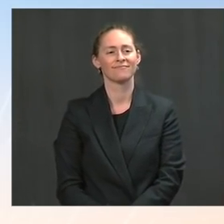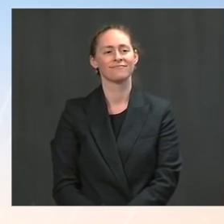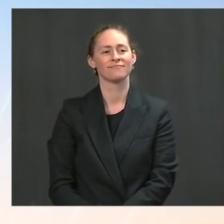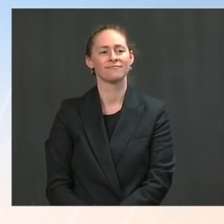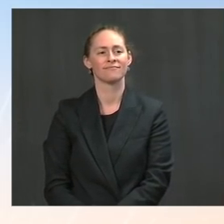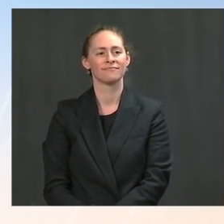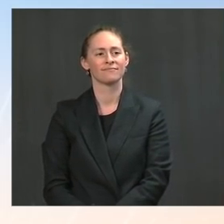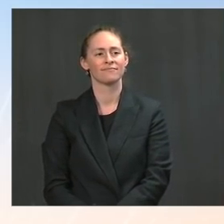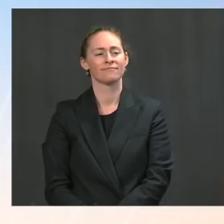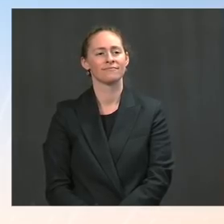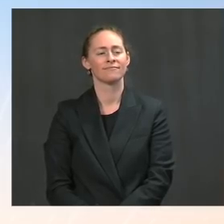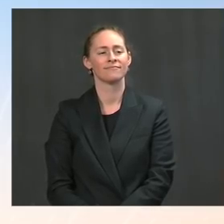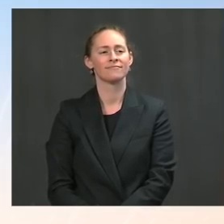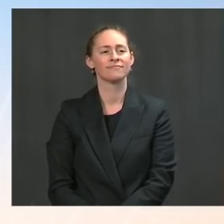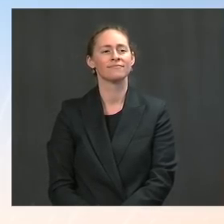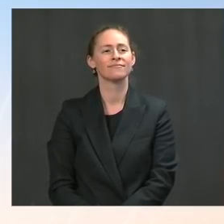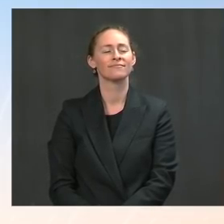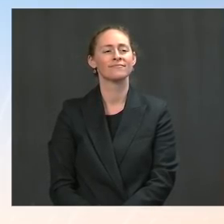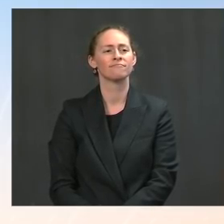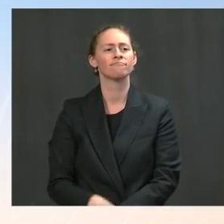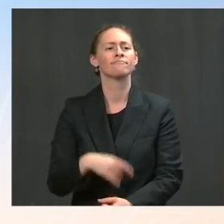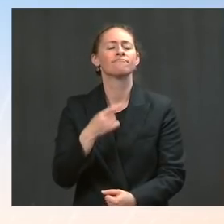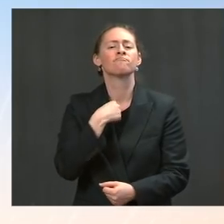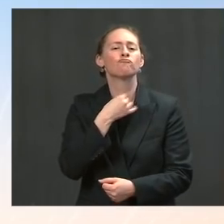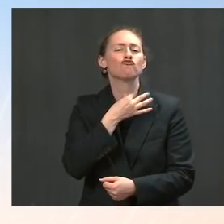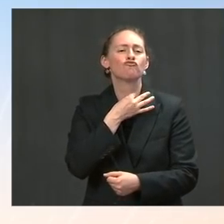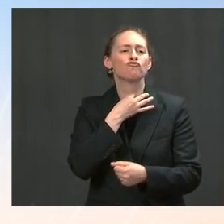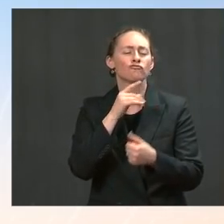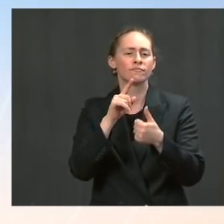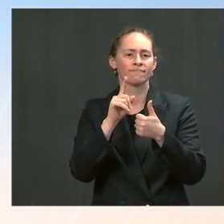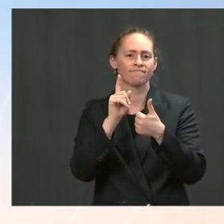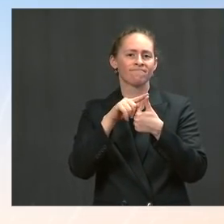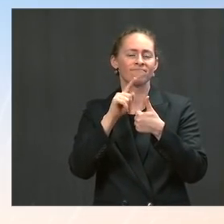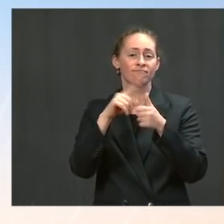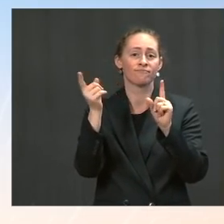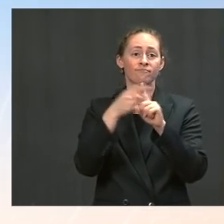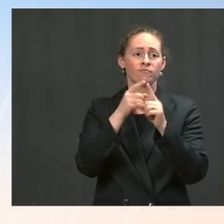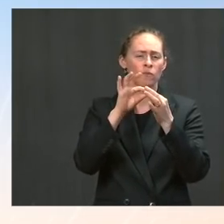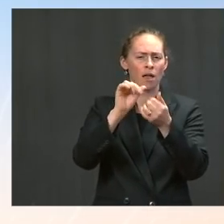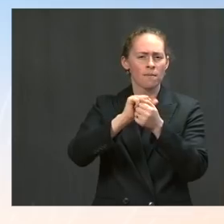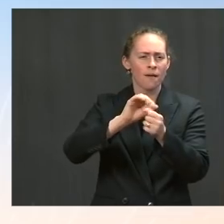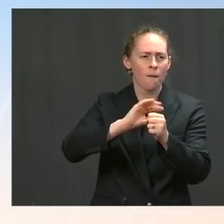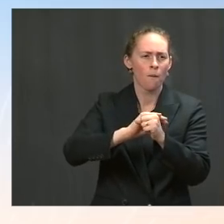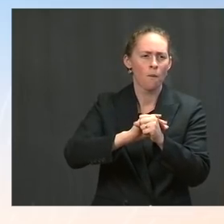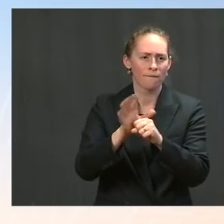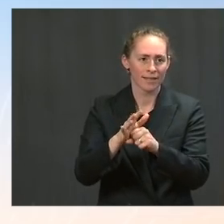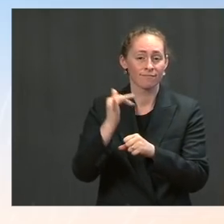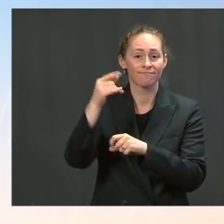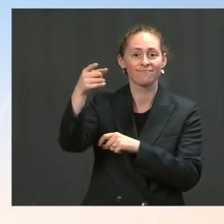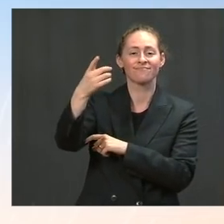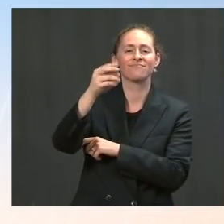On COVID, you and Dr. Walensky have used this phrase: "the pandemic of the unvaccinated."